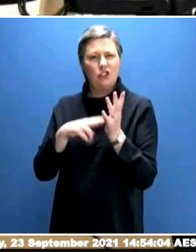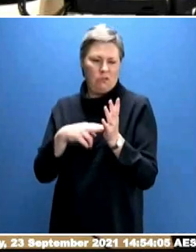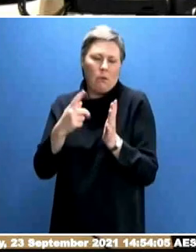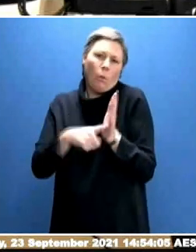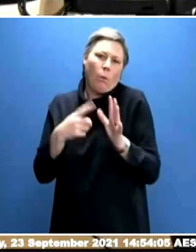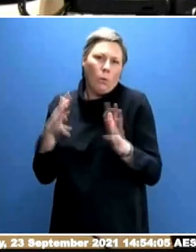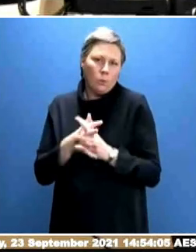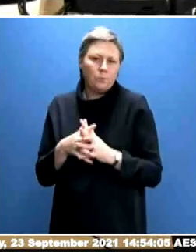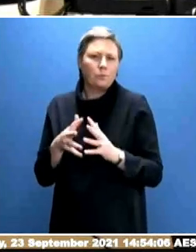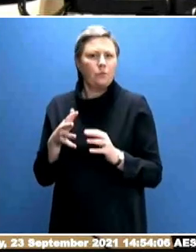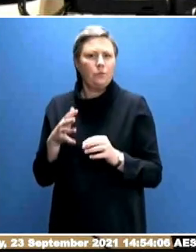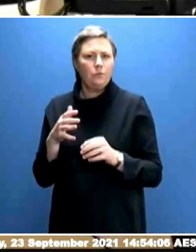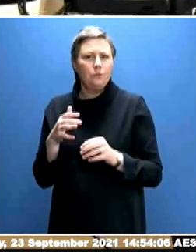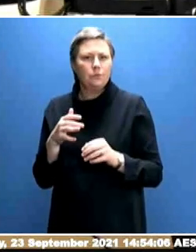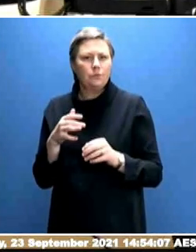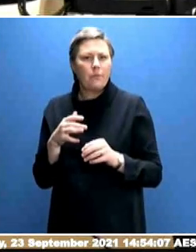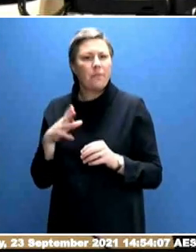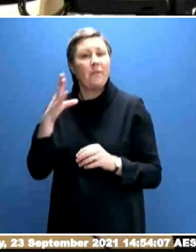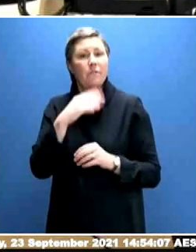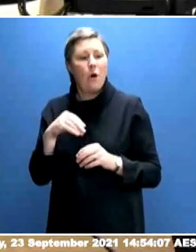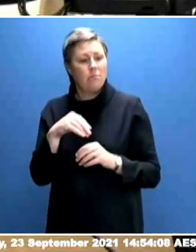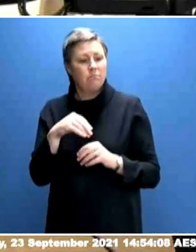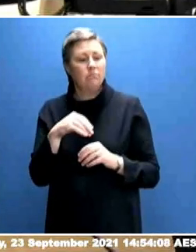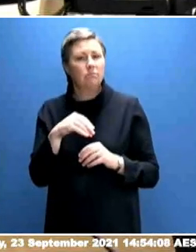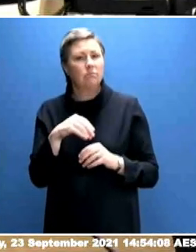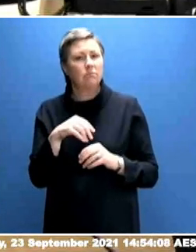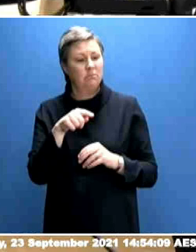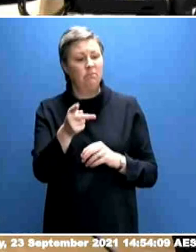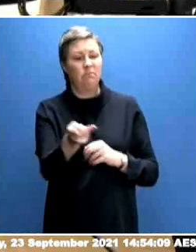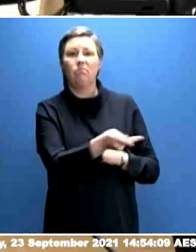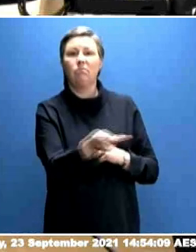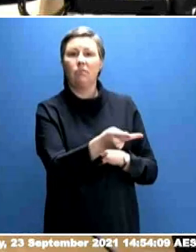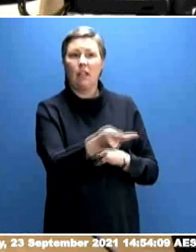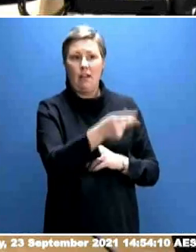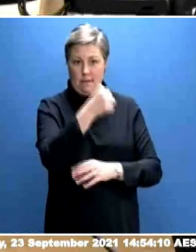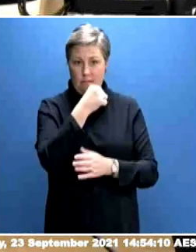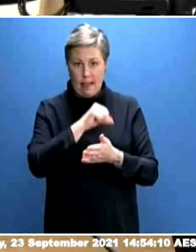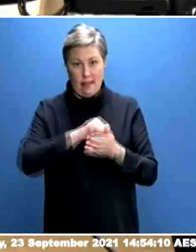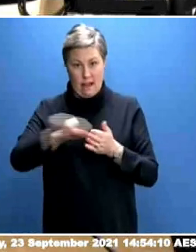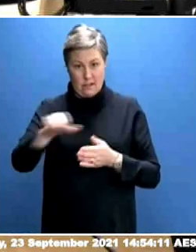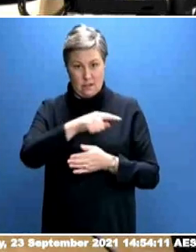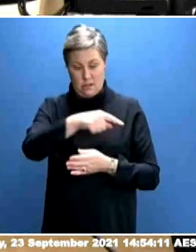the correspondence from those legal service providers that they raised